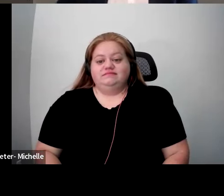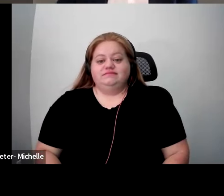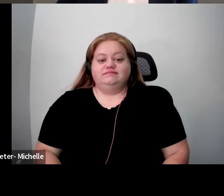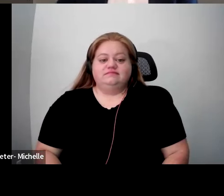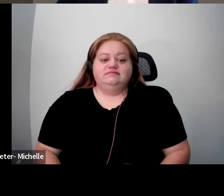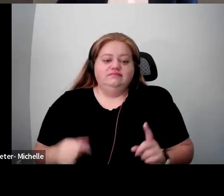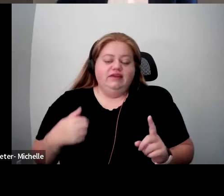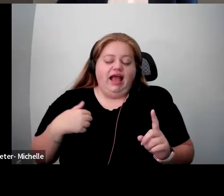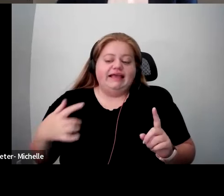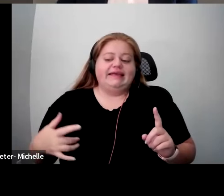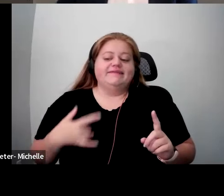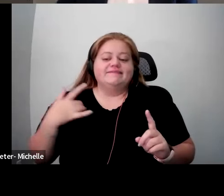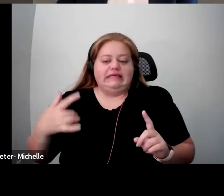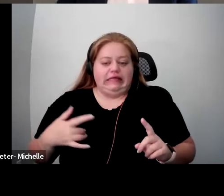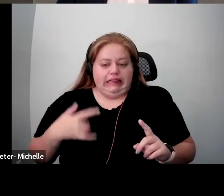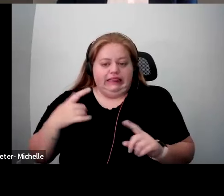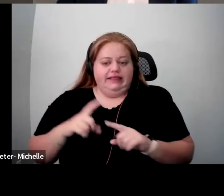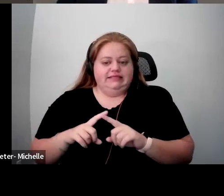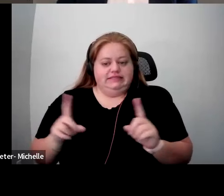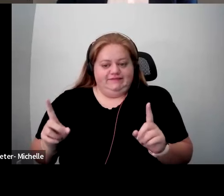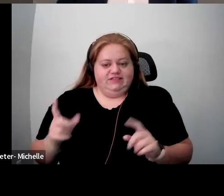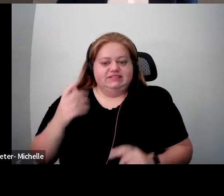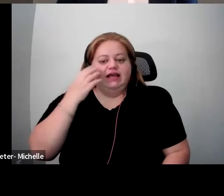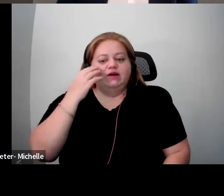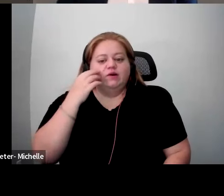even though this HTML Papers program